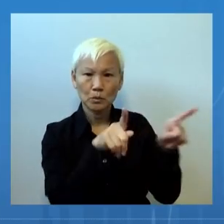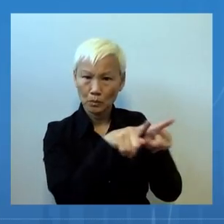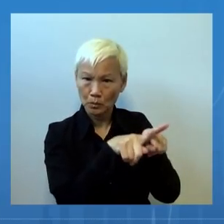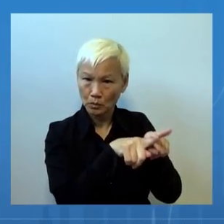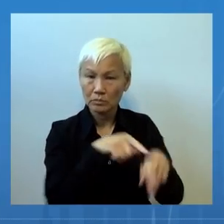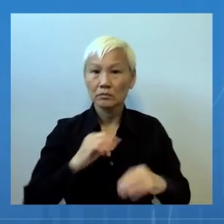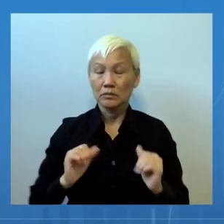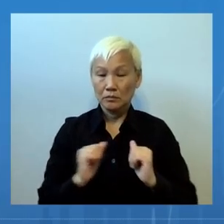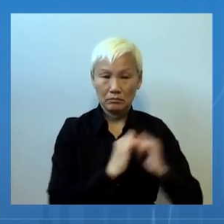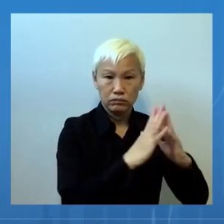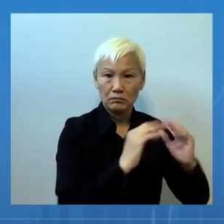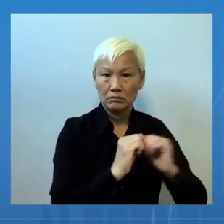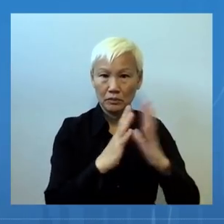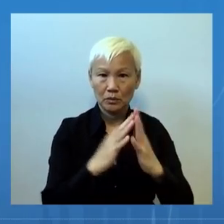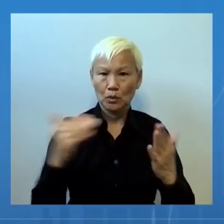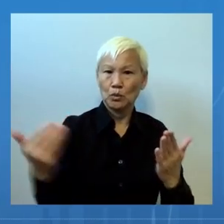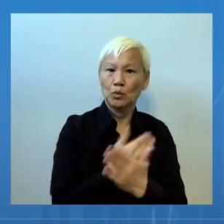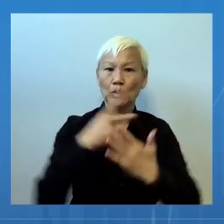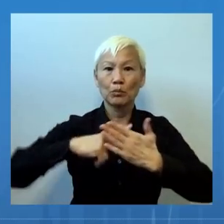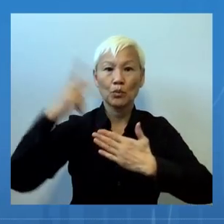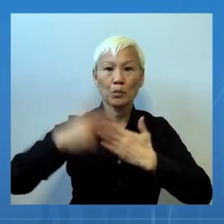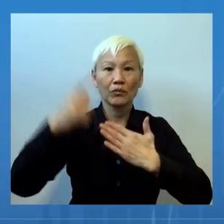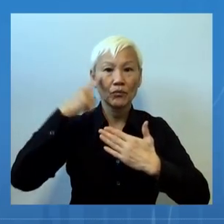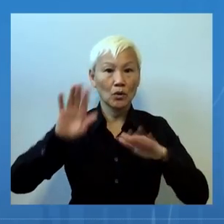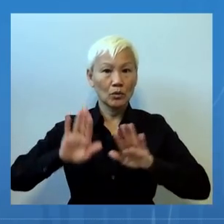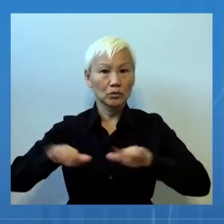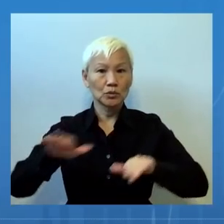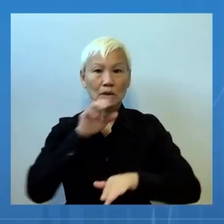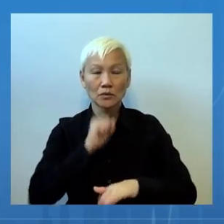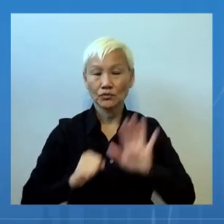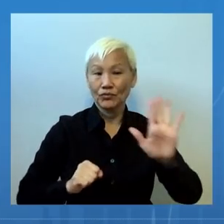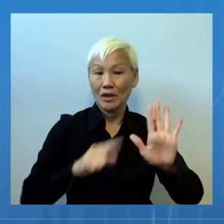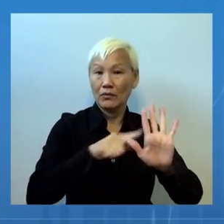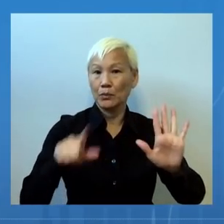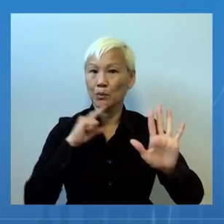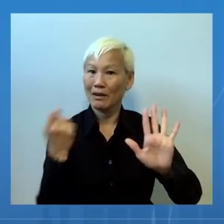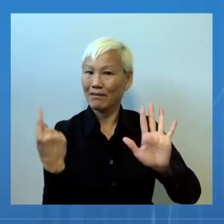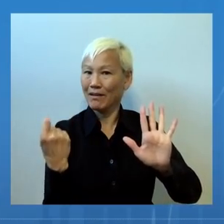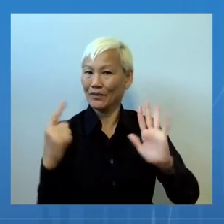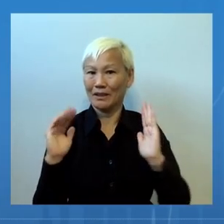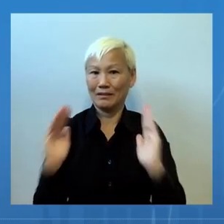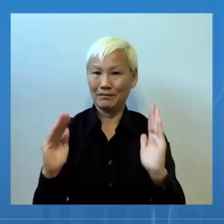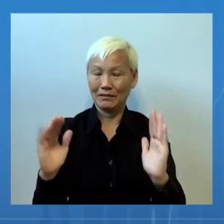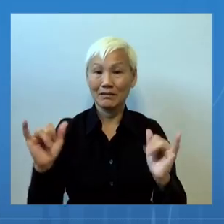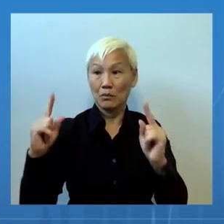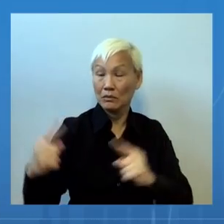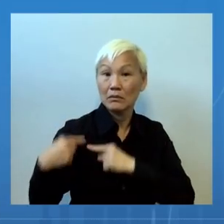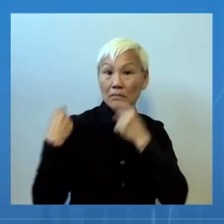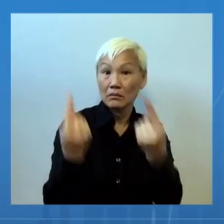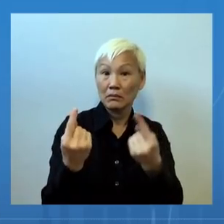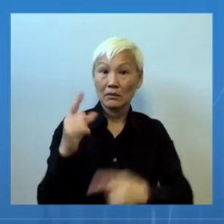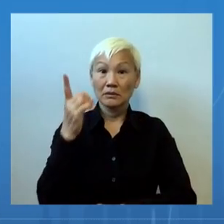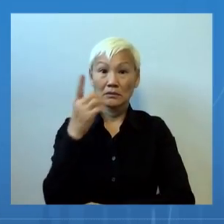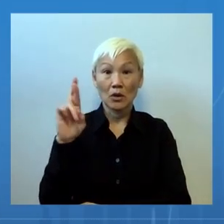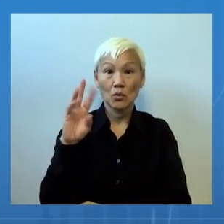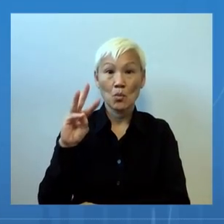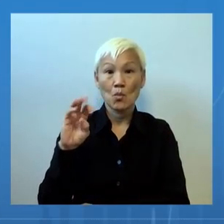for kids ages 5 through 11. With that, over to you, Dr. Walensky. Dr. Walensky: Good morning. Thank you, Jeff.